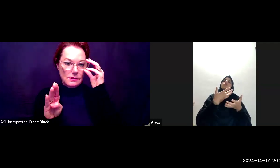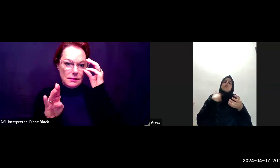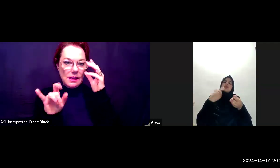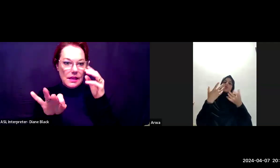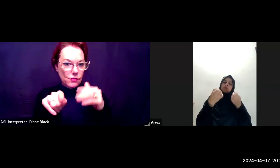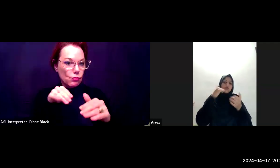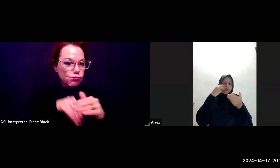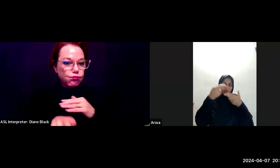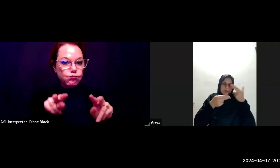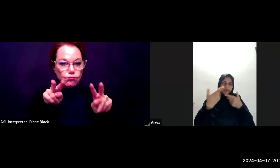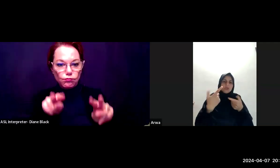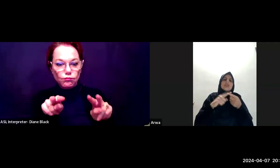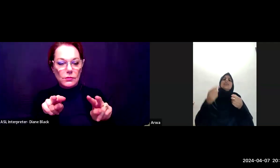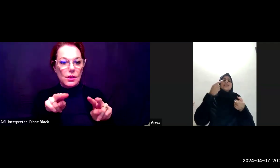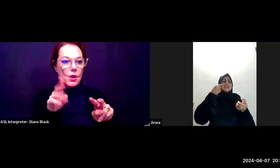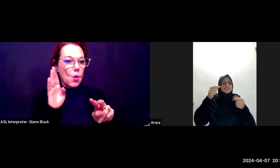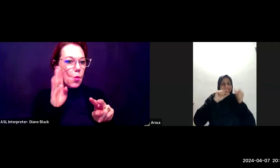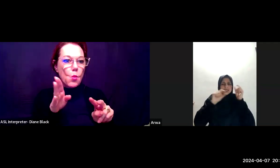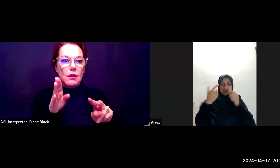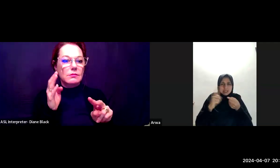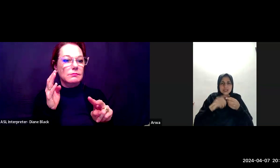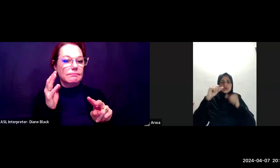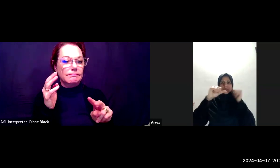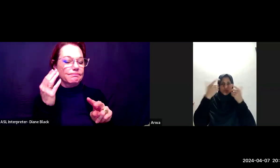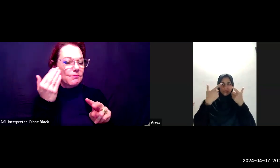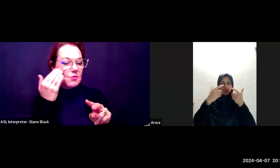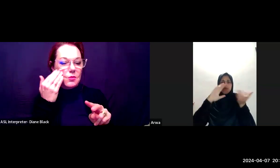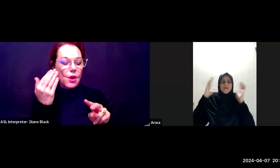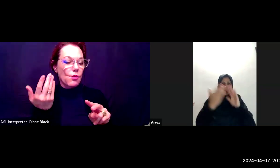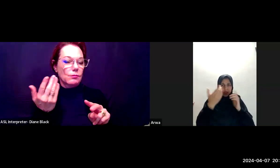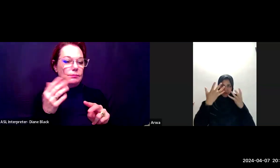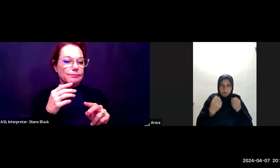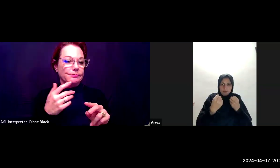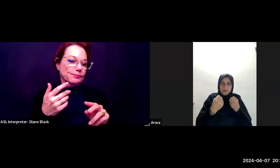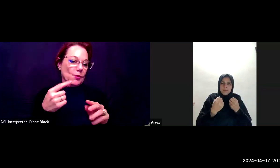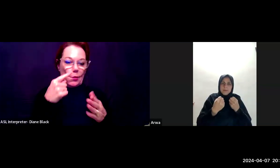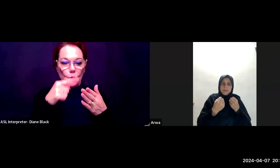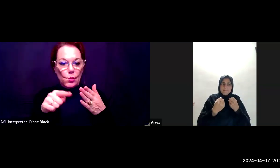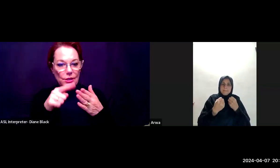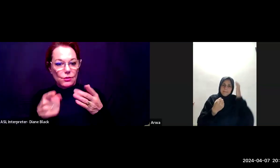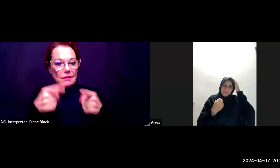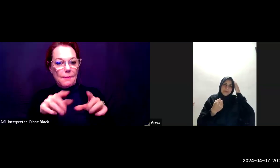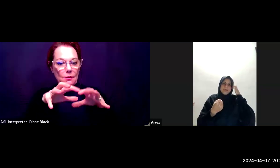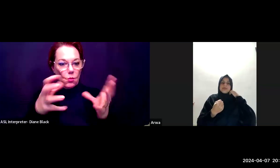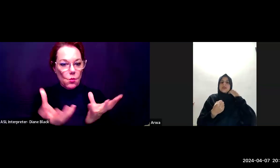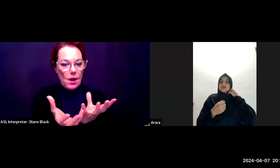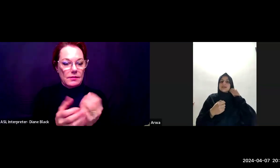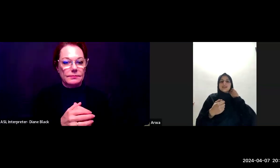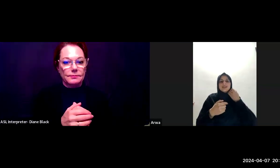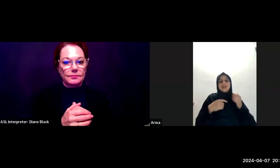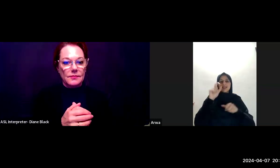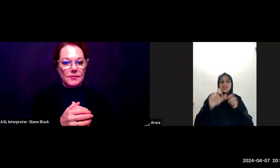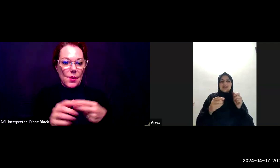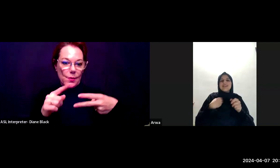about research recruitment worldwide. um I just wanted to give those two points for now thank